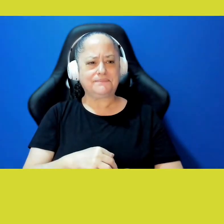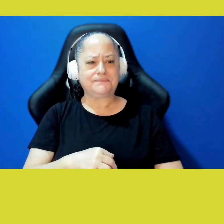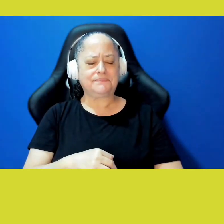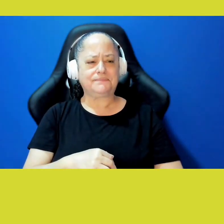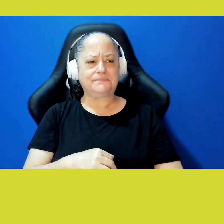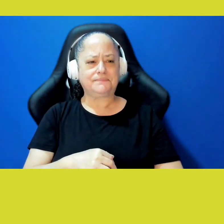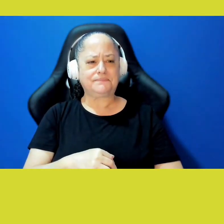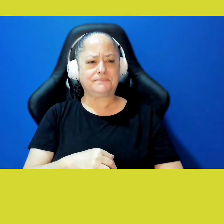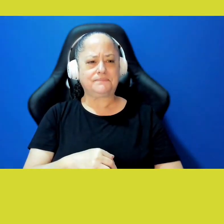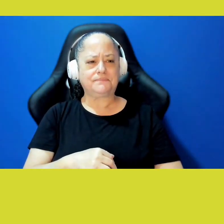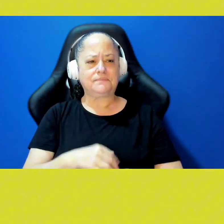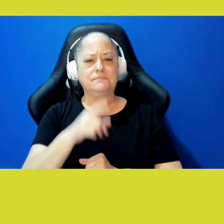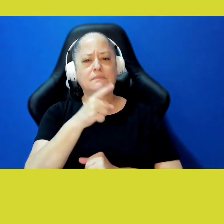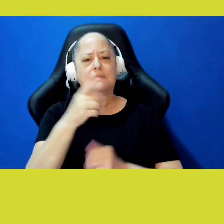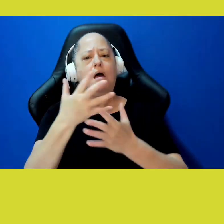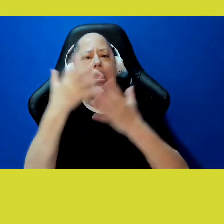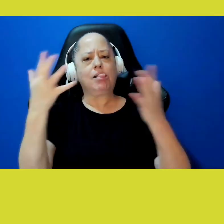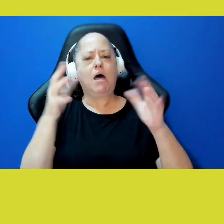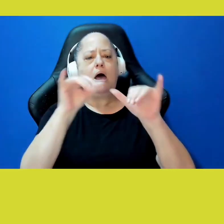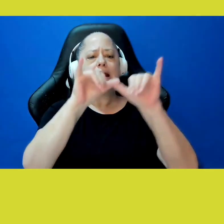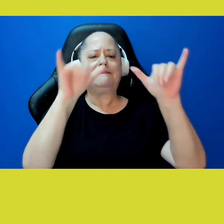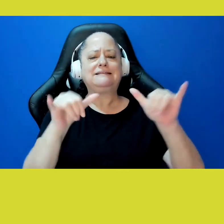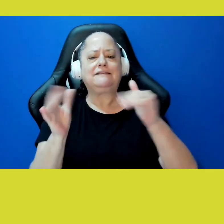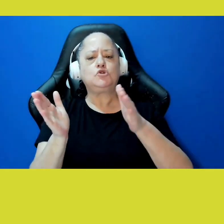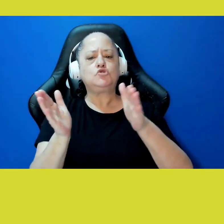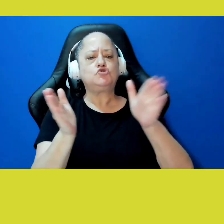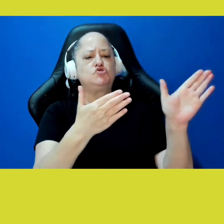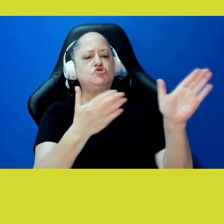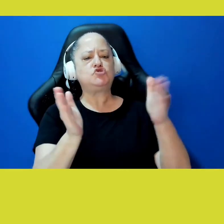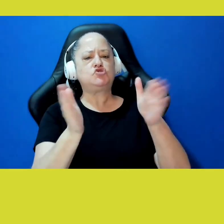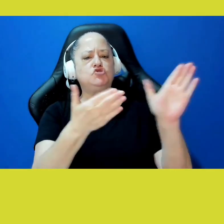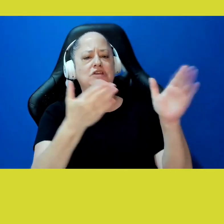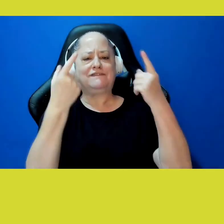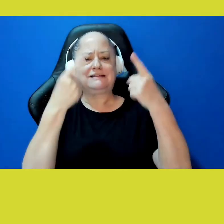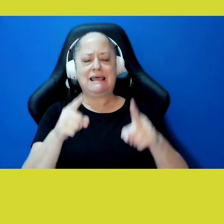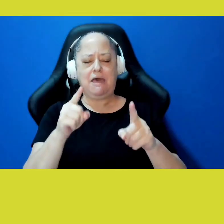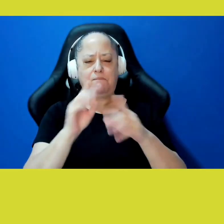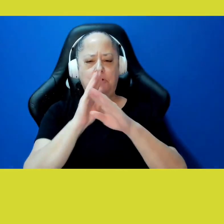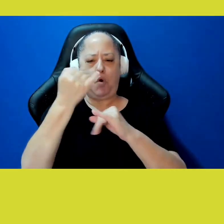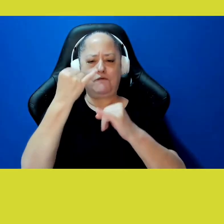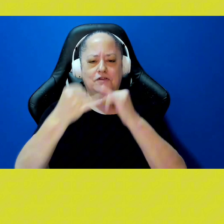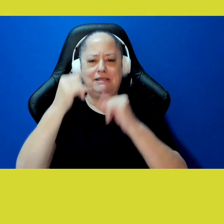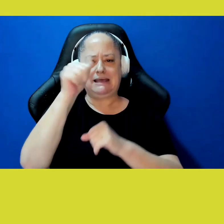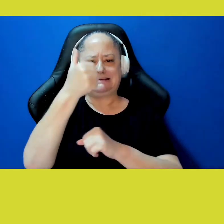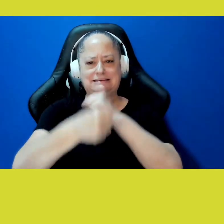there were a lot of systemic shifts that were happening over the last 10 years so homelessness was declining